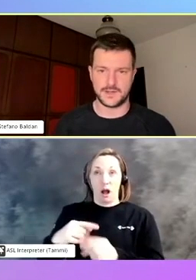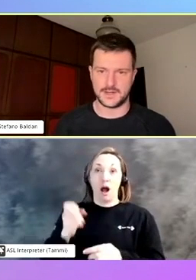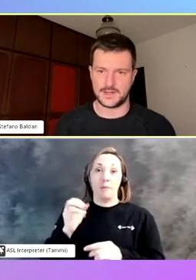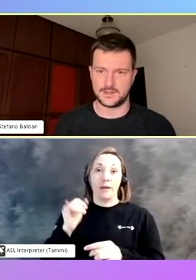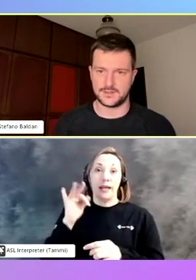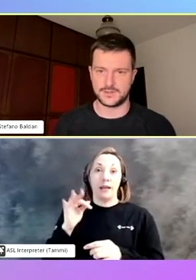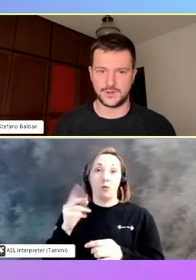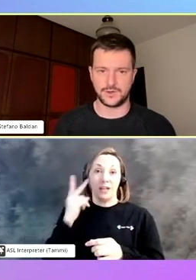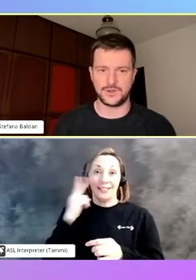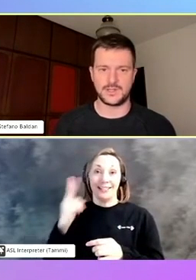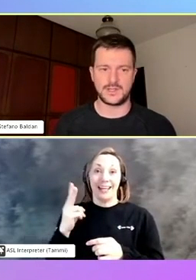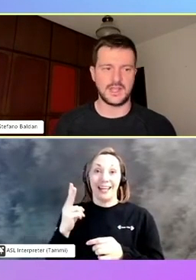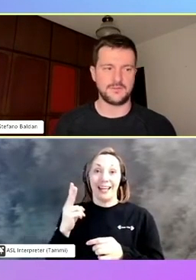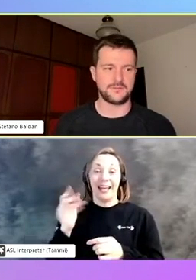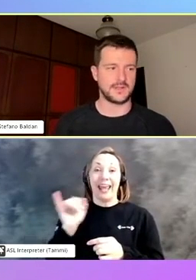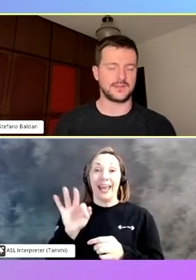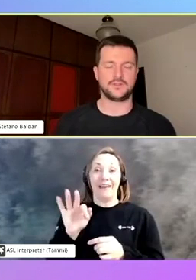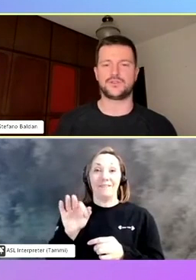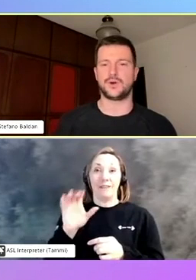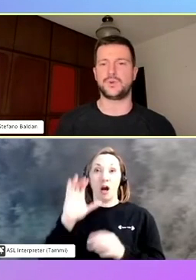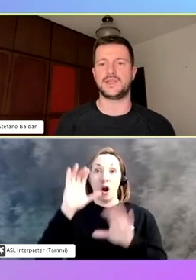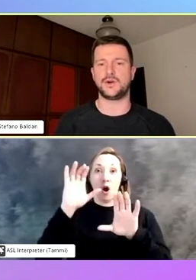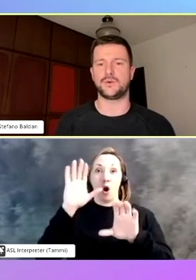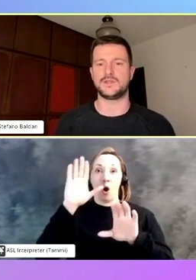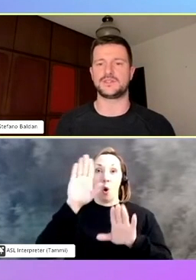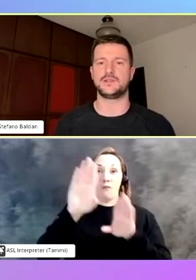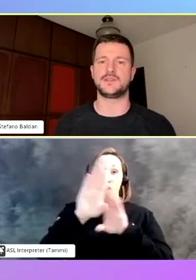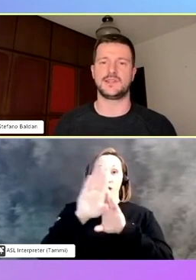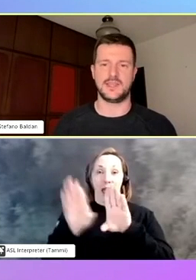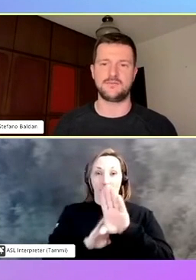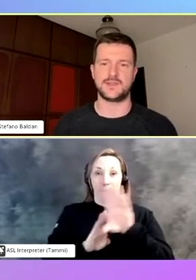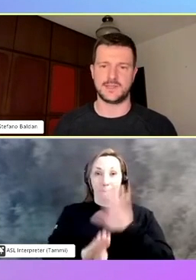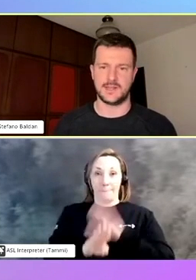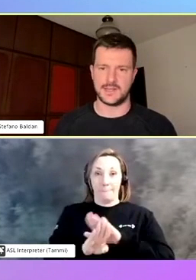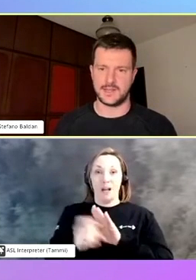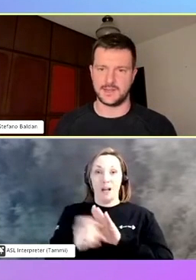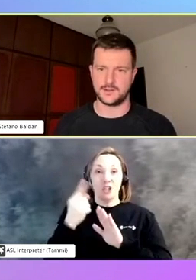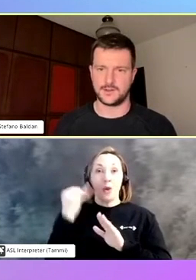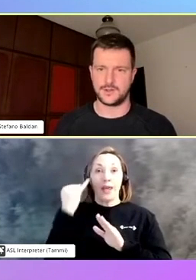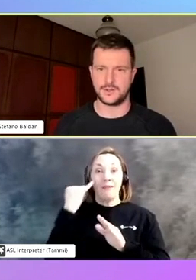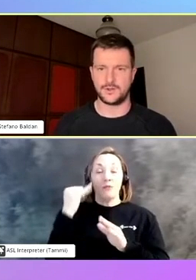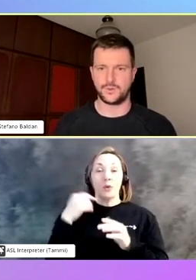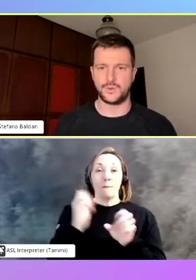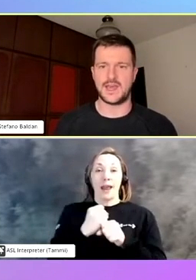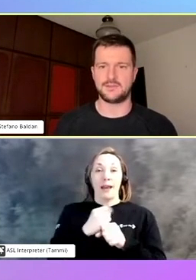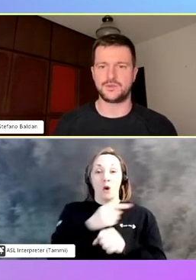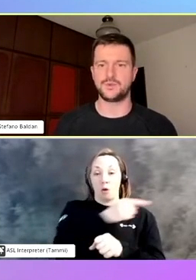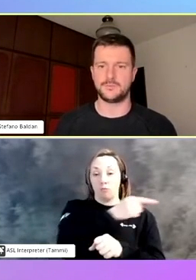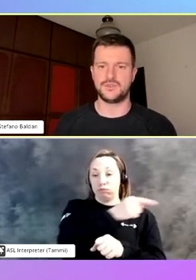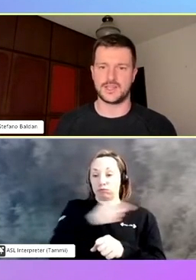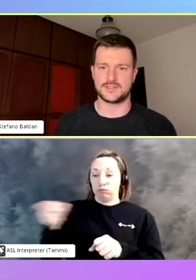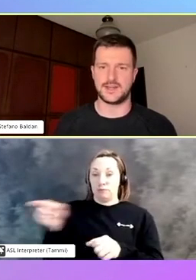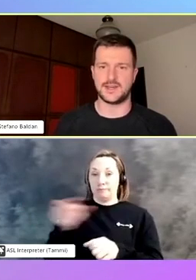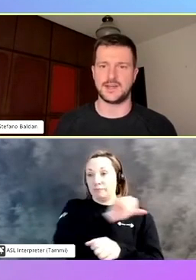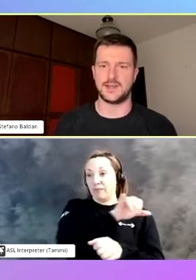so what we have here is a table that outlines the different types of assistive technologies that vendor supplying the BBC